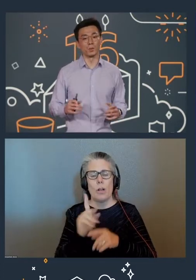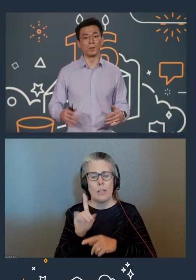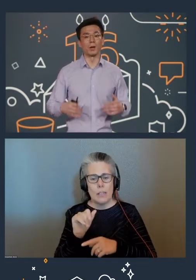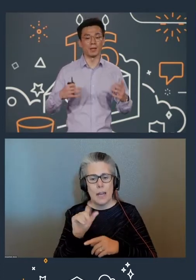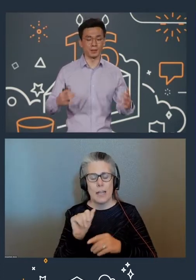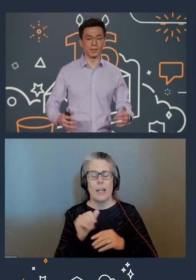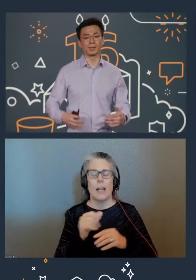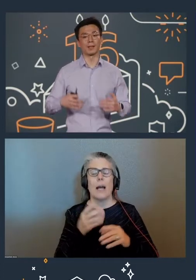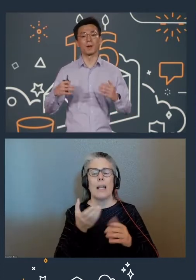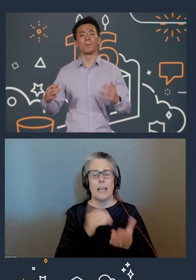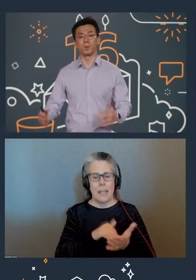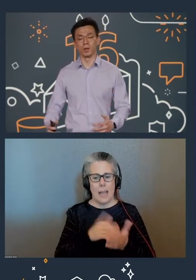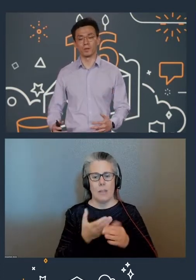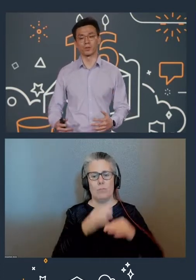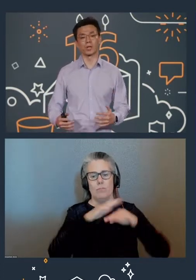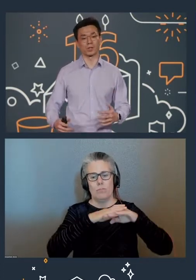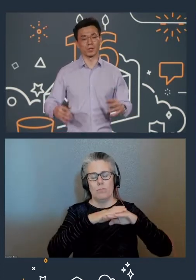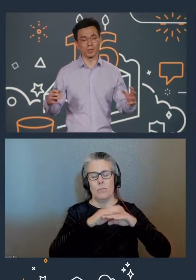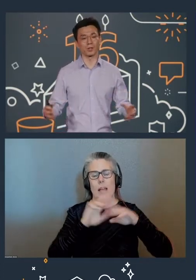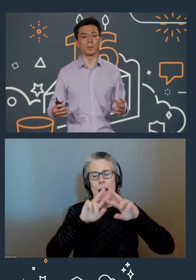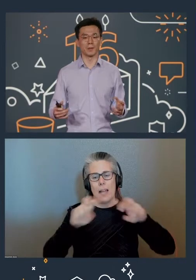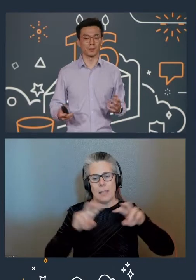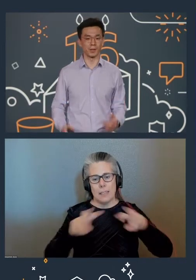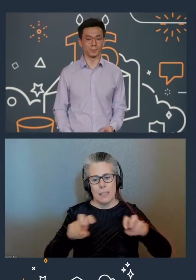you build analytics and compute infrastructure on top of S3.